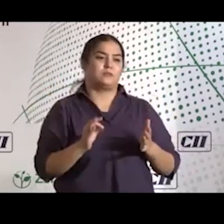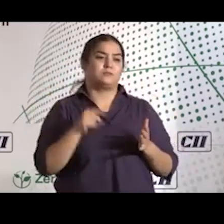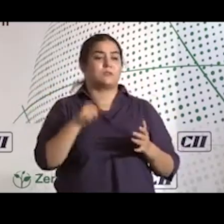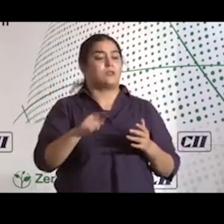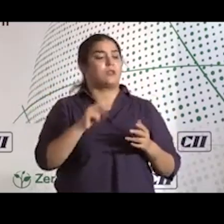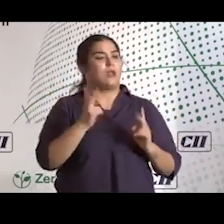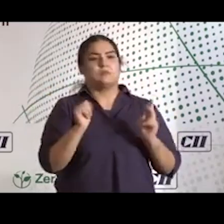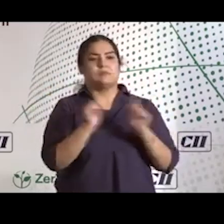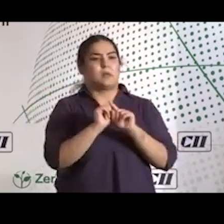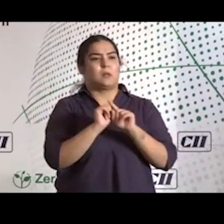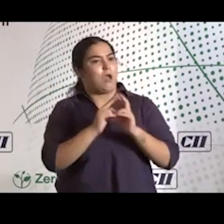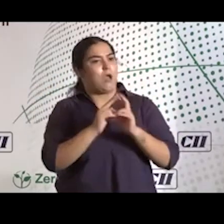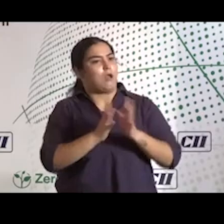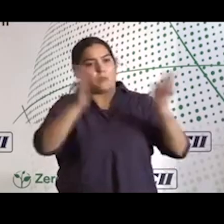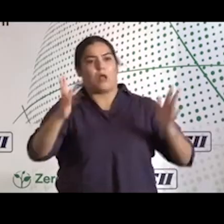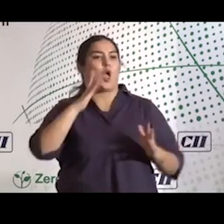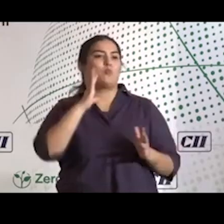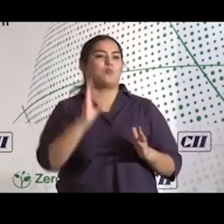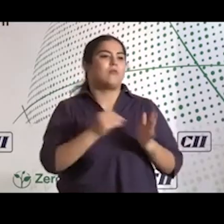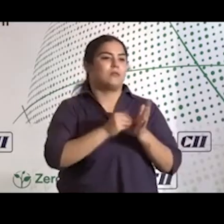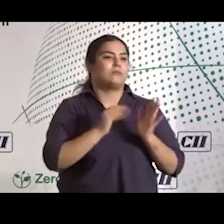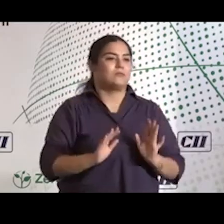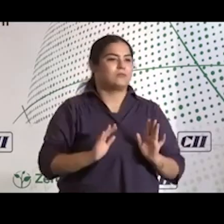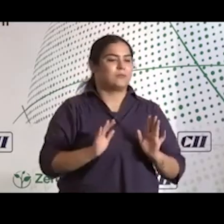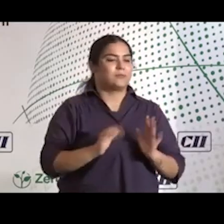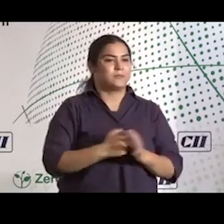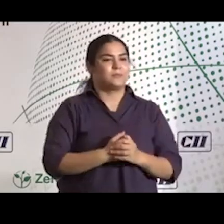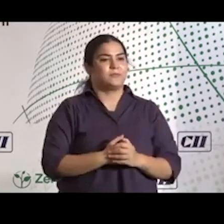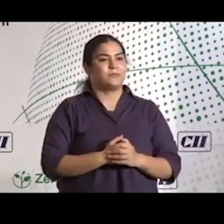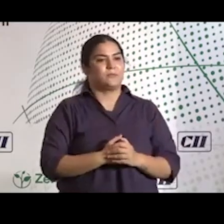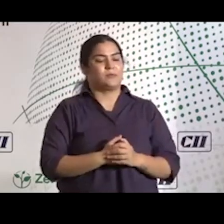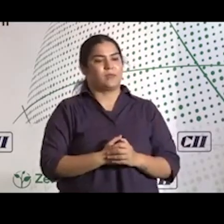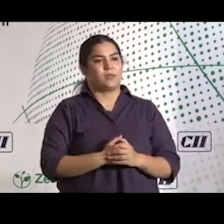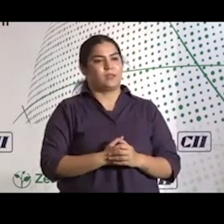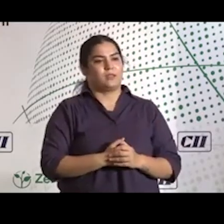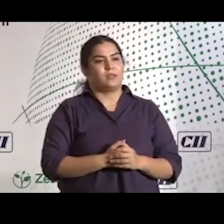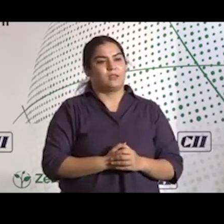And I think two three things which when I say